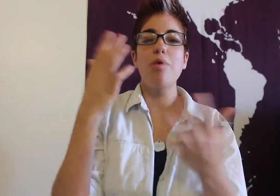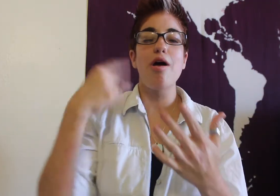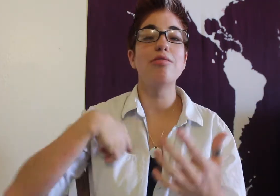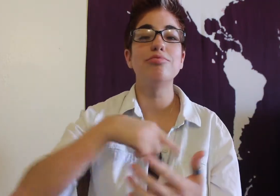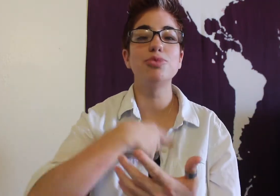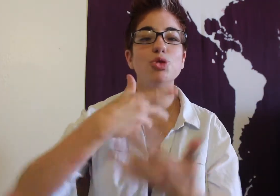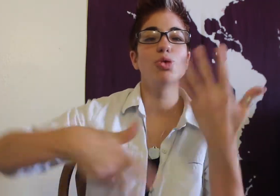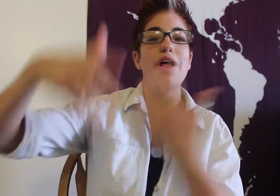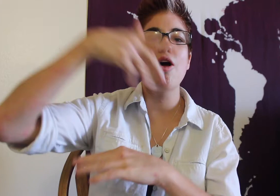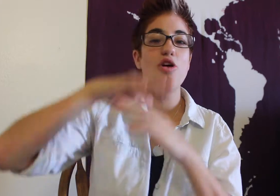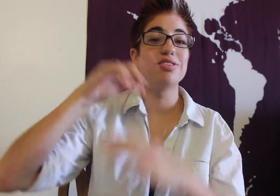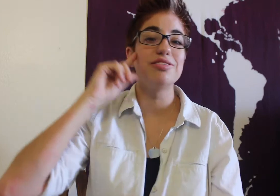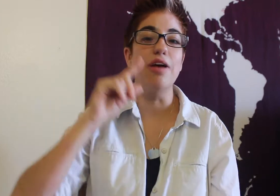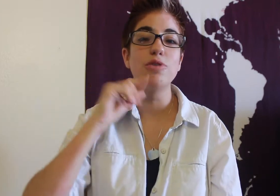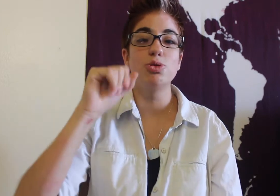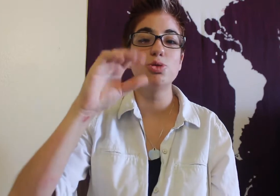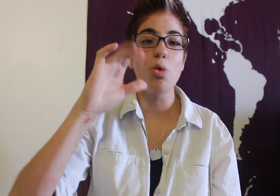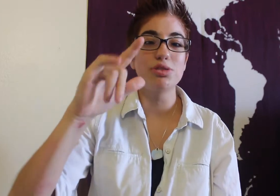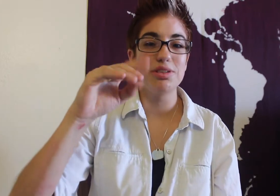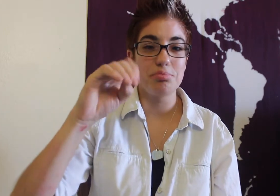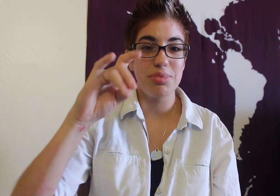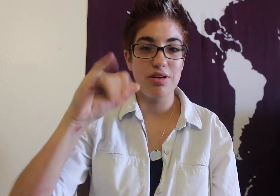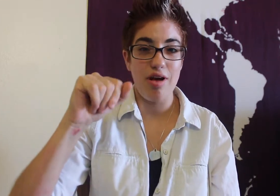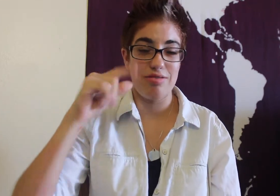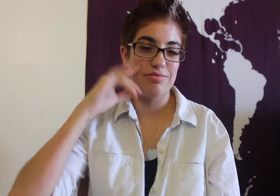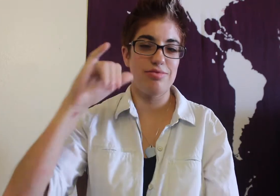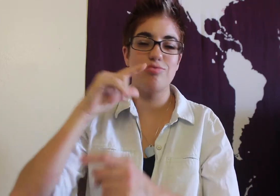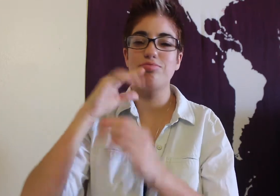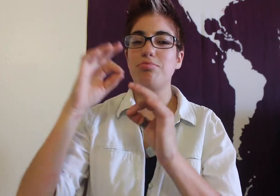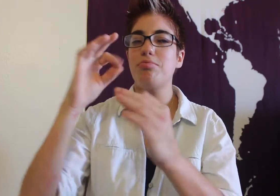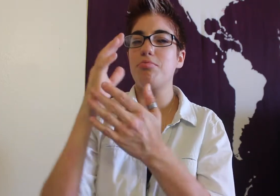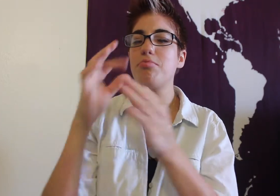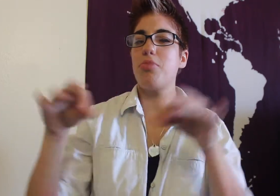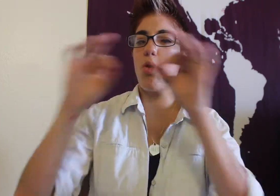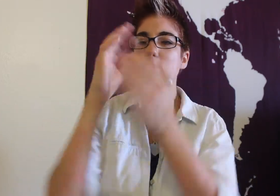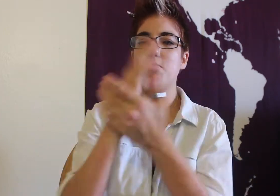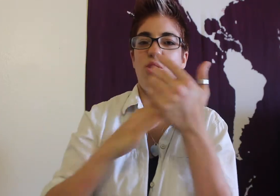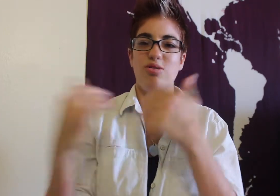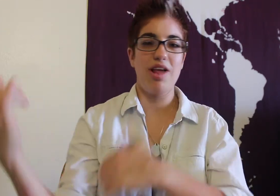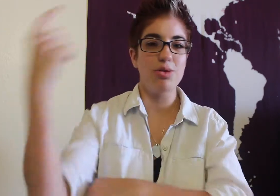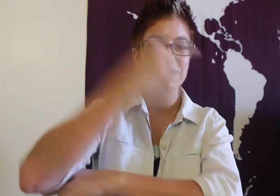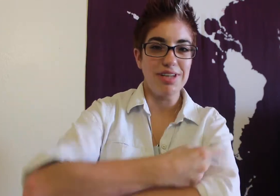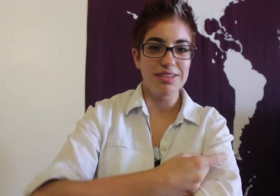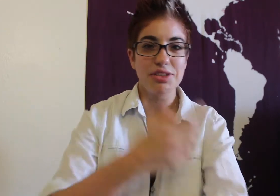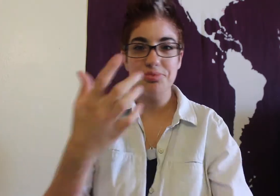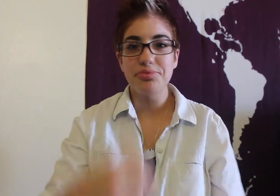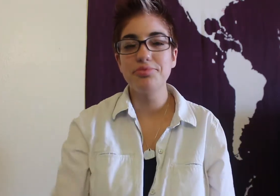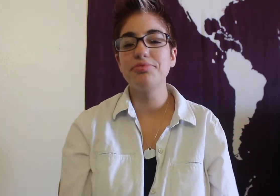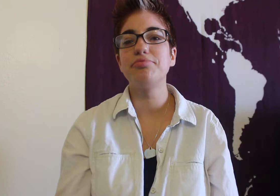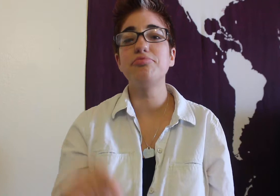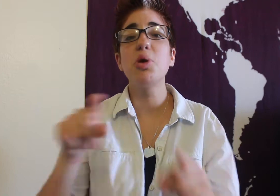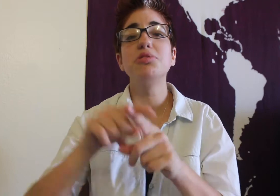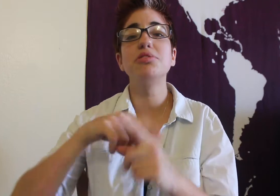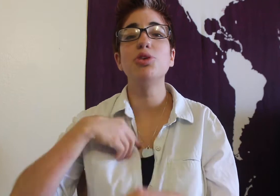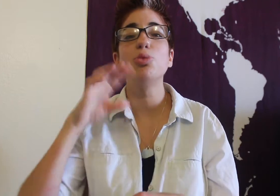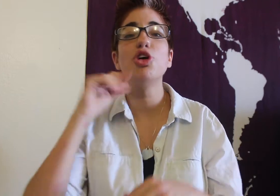what is circulating in the ASL social media. Community is always an important part of ASL, so this will be a crucial, fun addition to your learning nowadays.